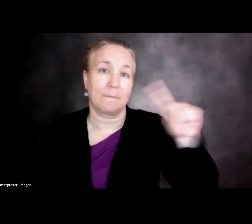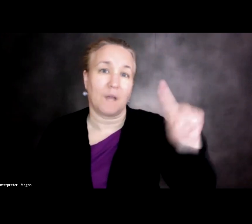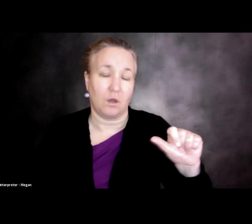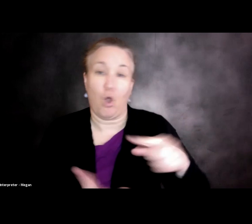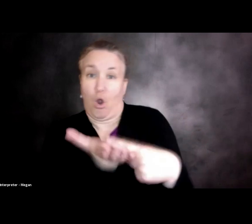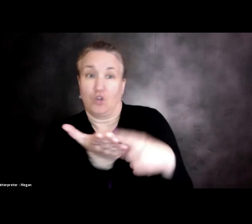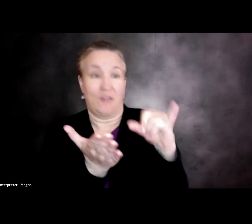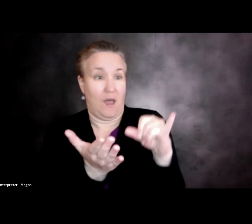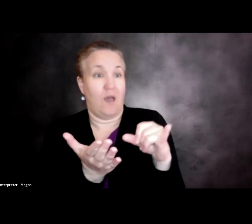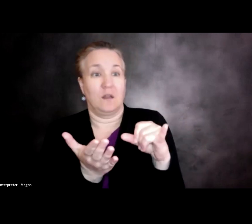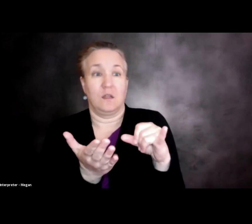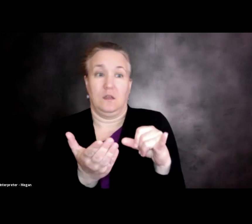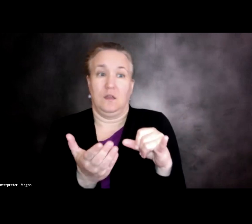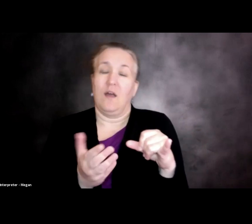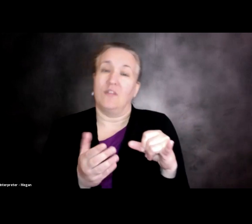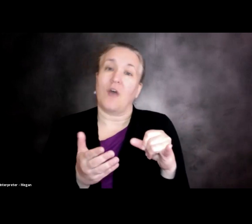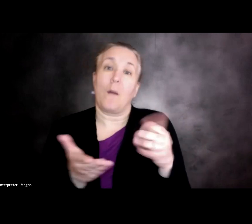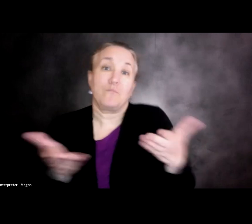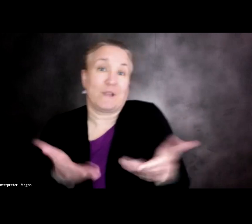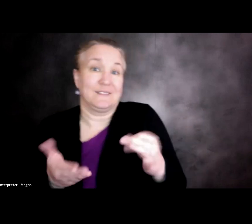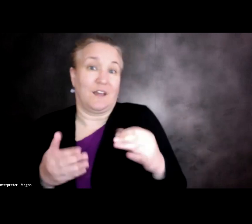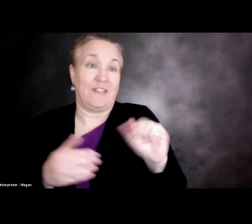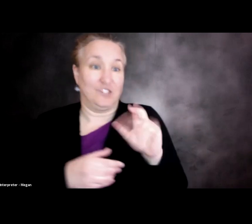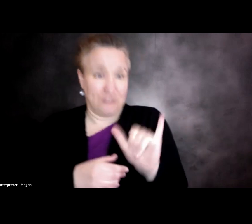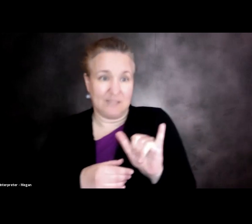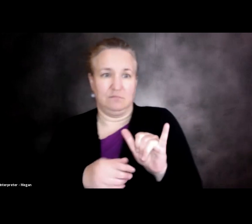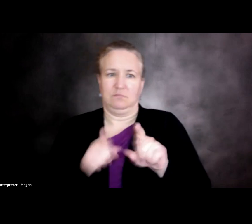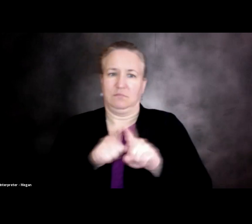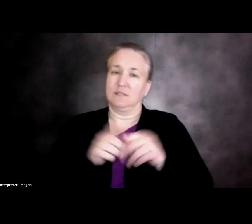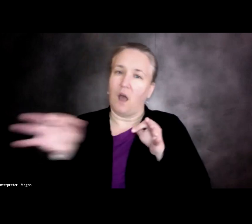of agency as an explanation or a conclusion